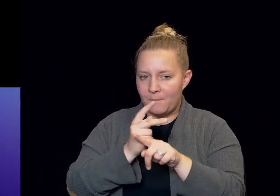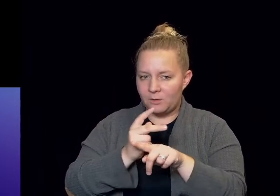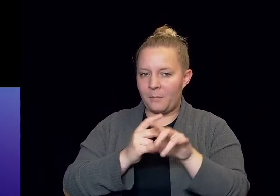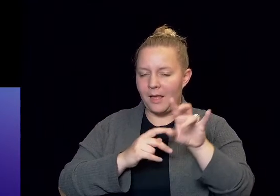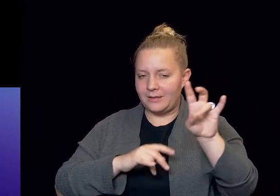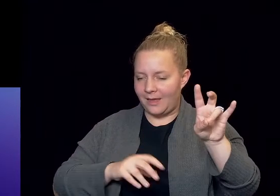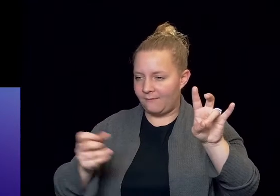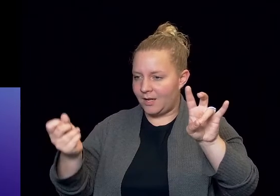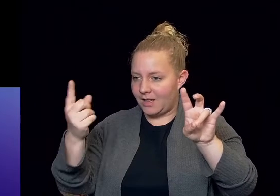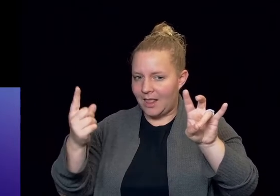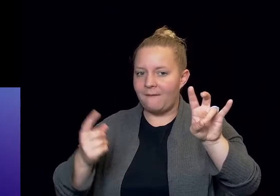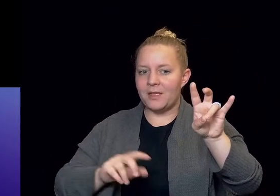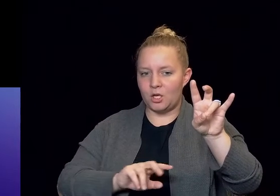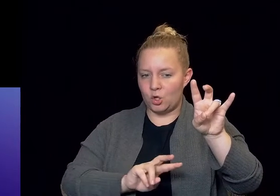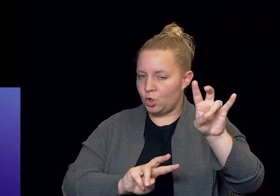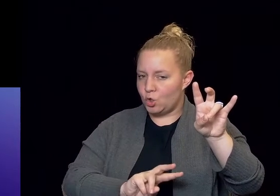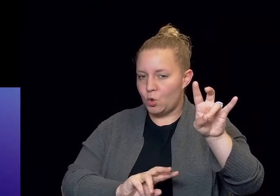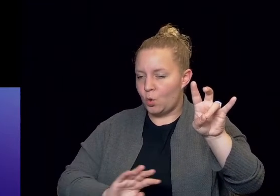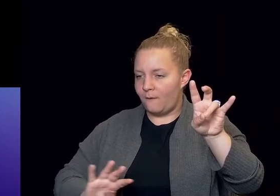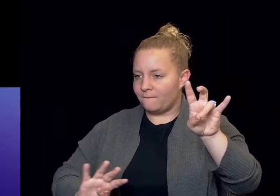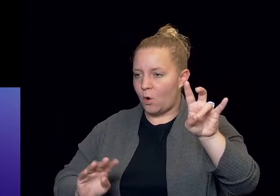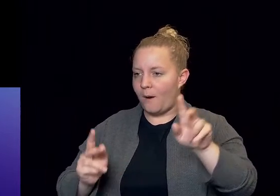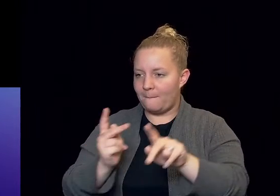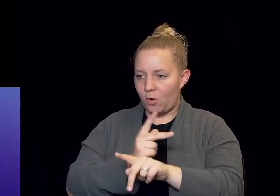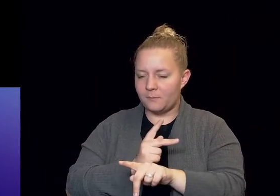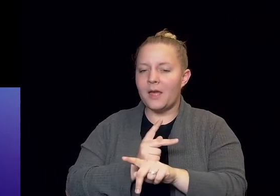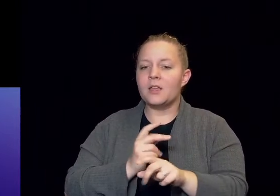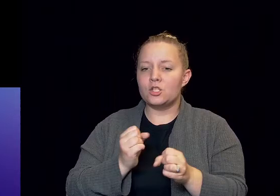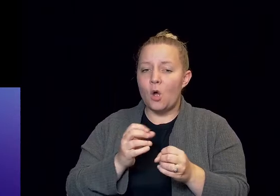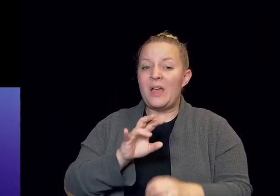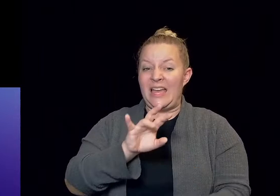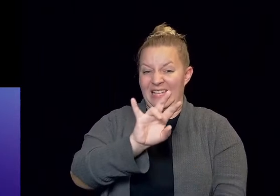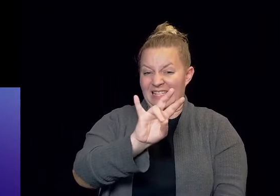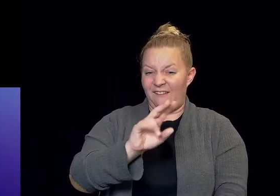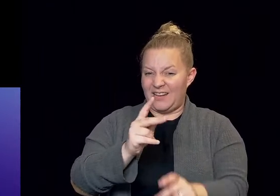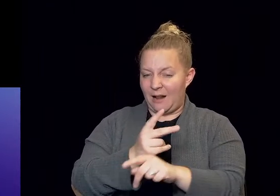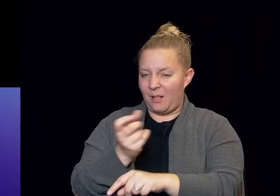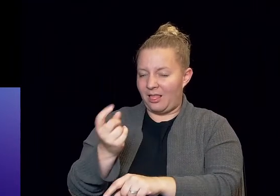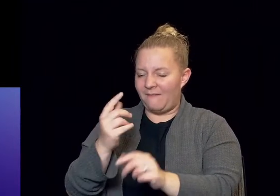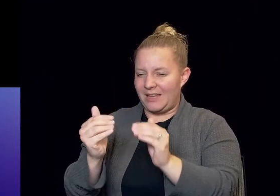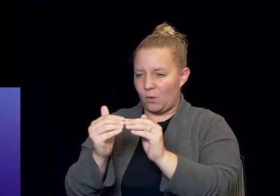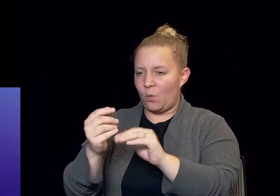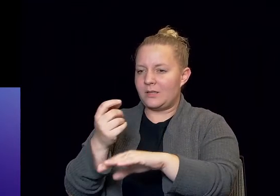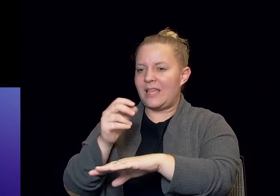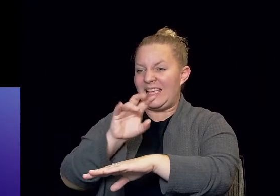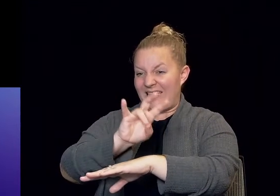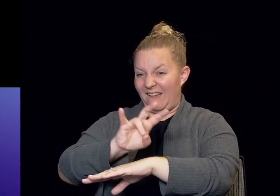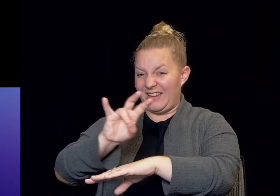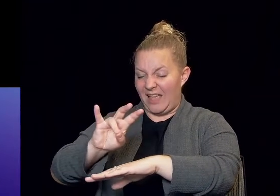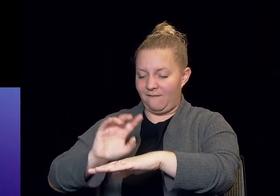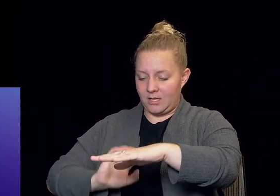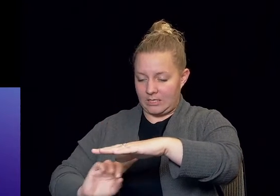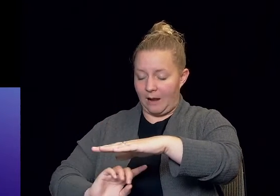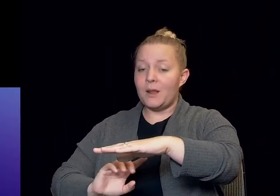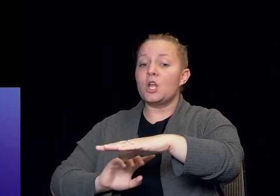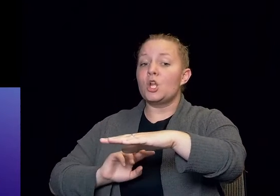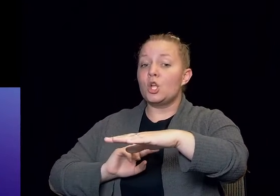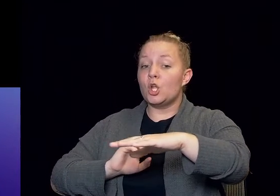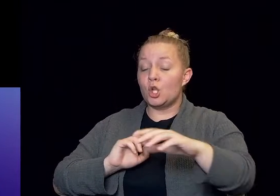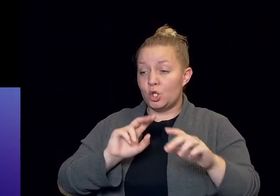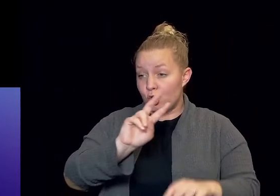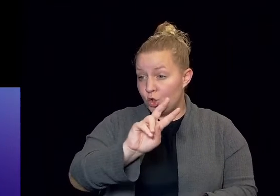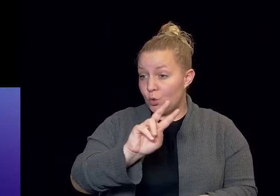I multiply that straight across, 7 times 11, we get 77. And then in the denominator, 2 times 4, I get 8.